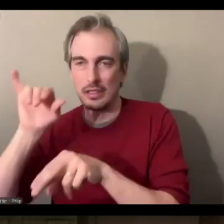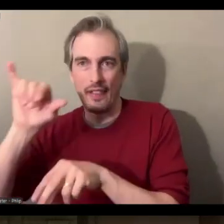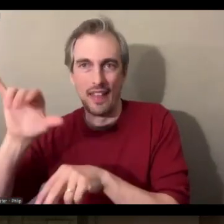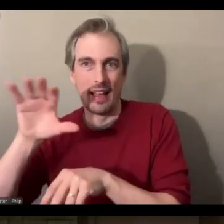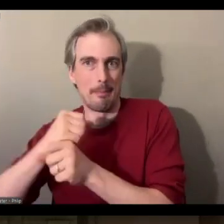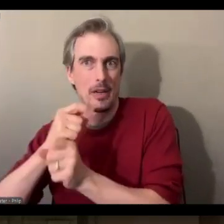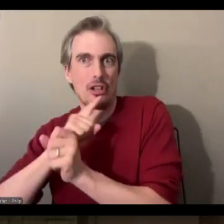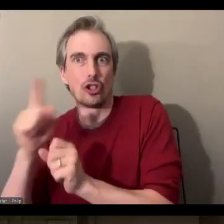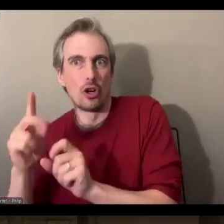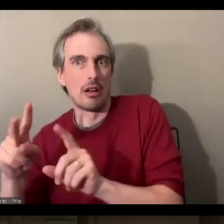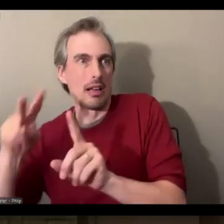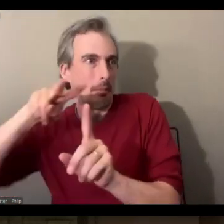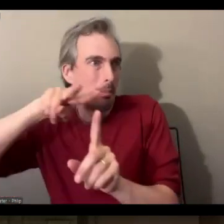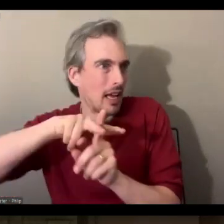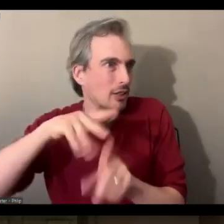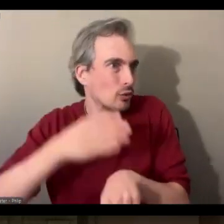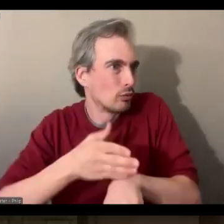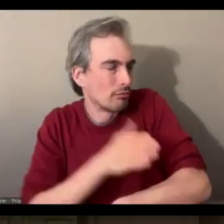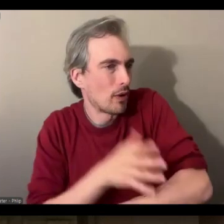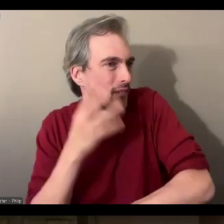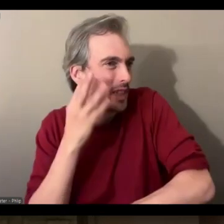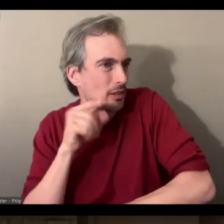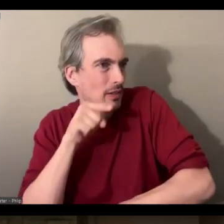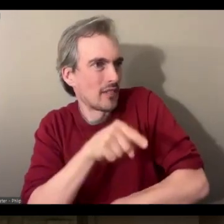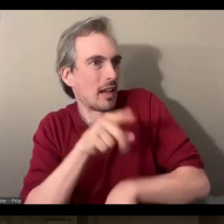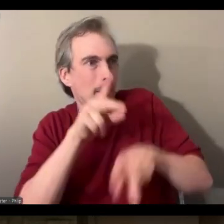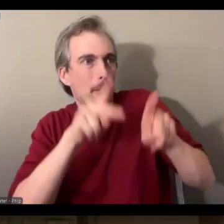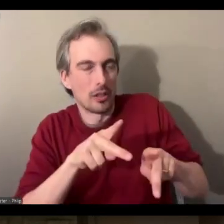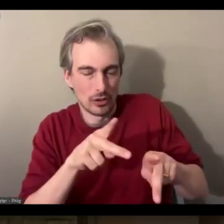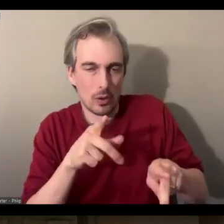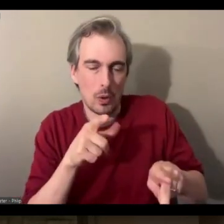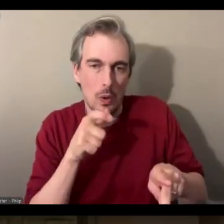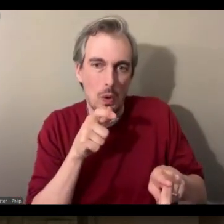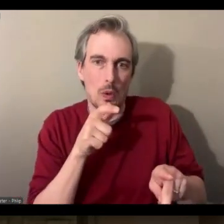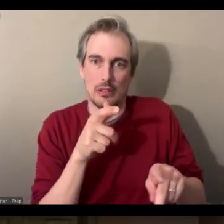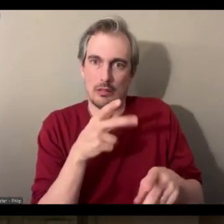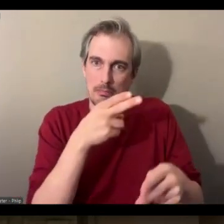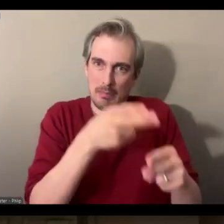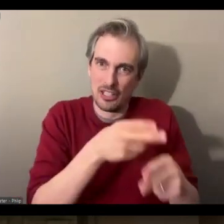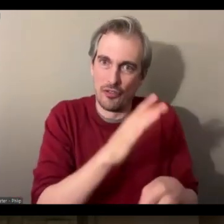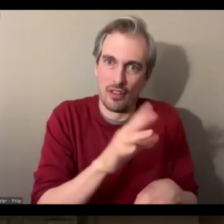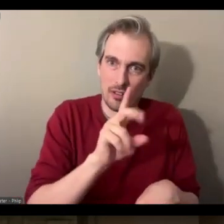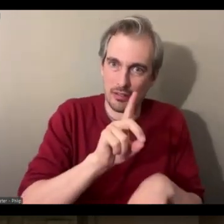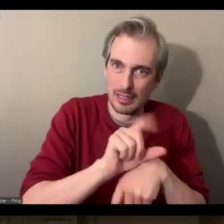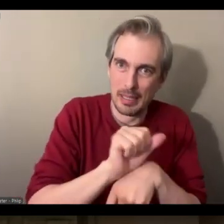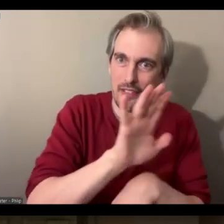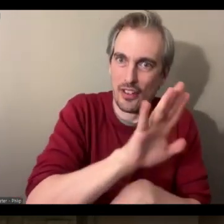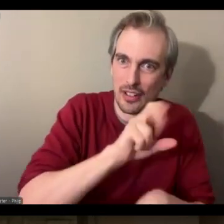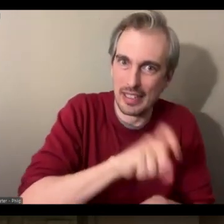to the seat map key, I mentioned that very early on it was kind of hard to understand. So moving